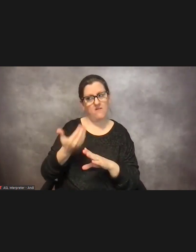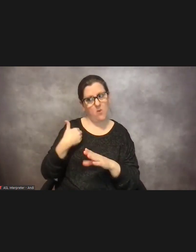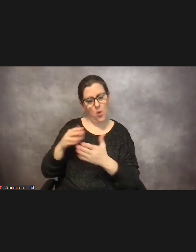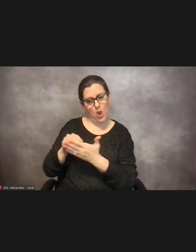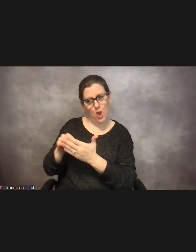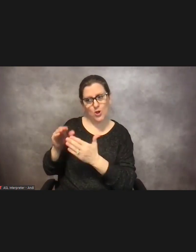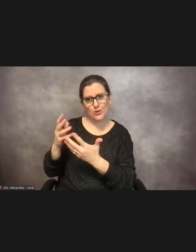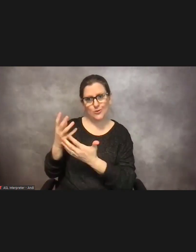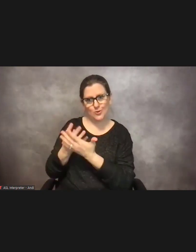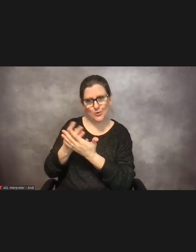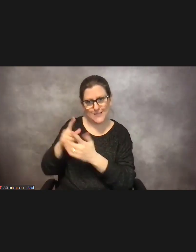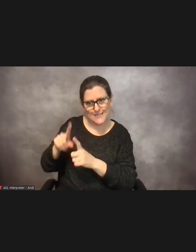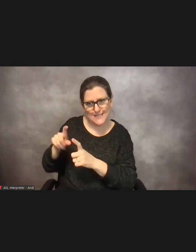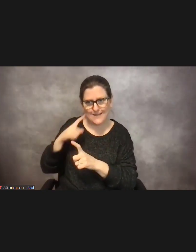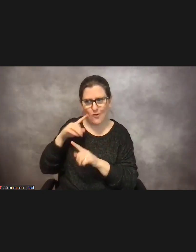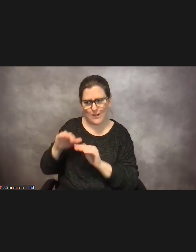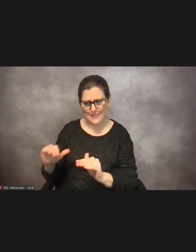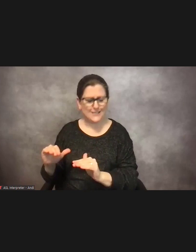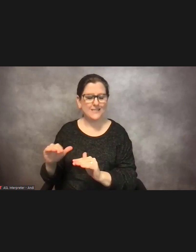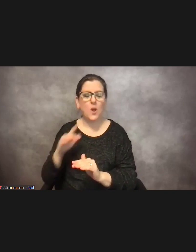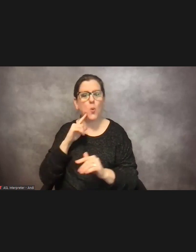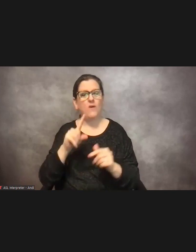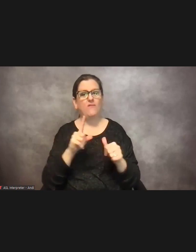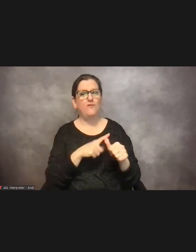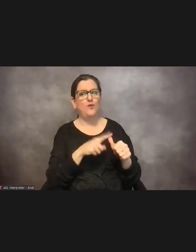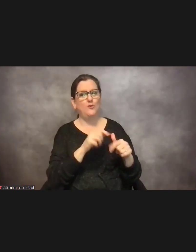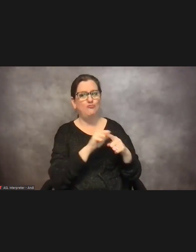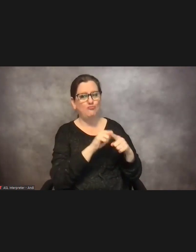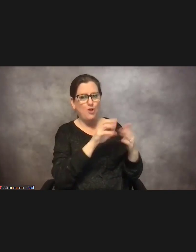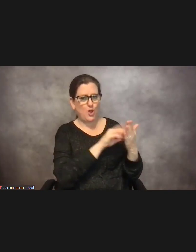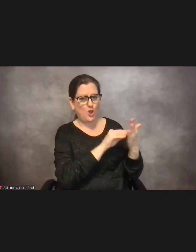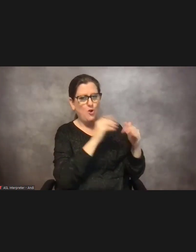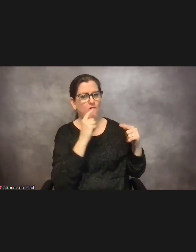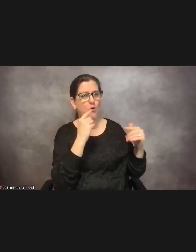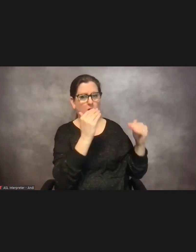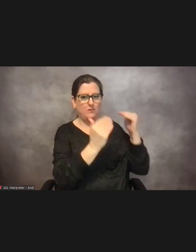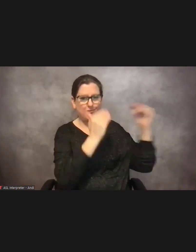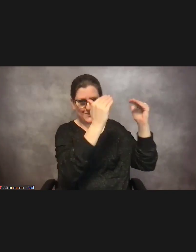screen children, you'll screen yourself and some other adults, so